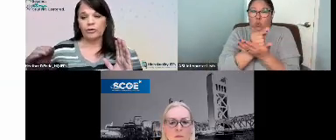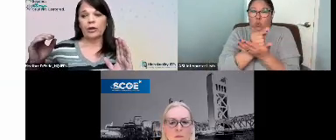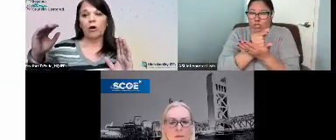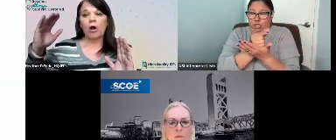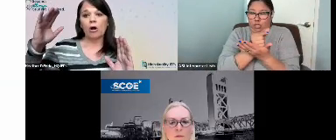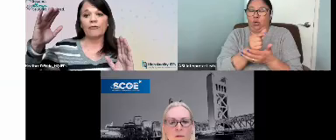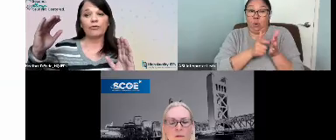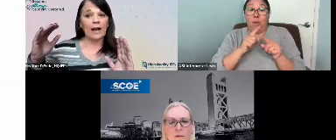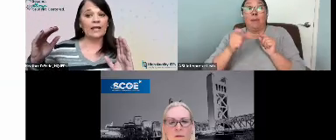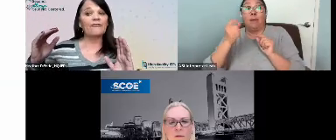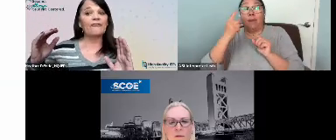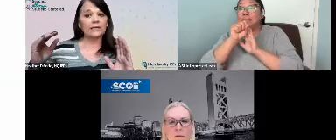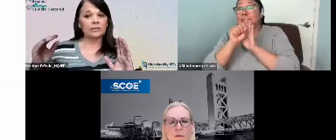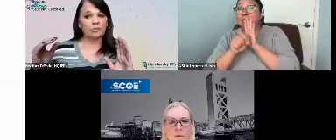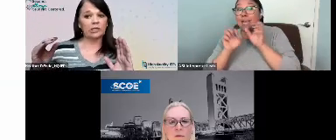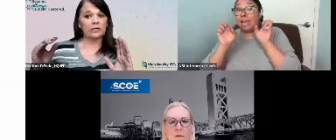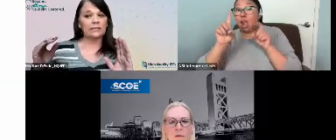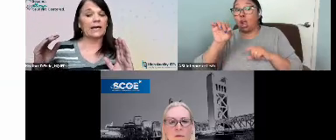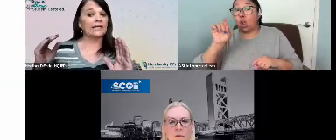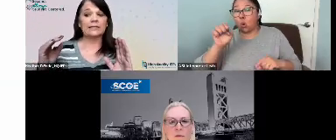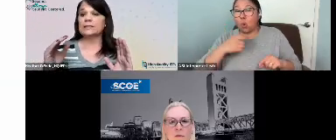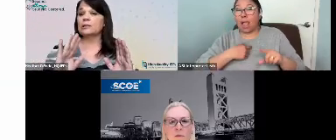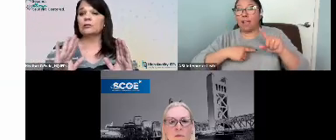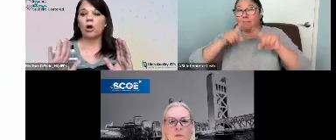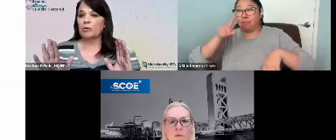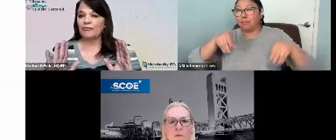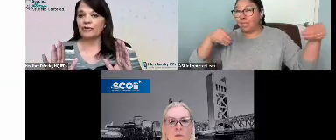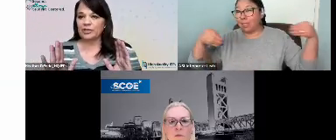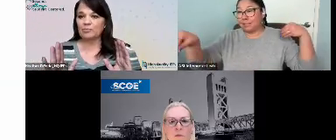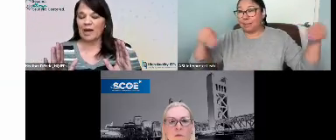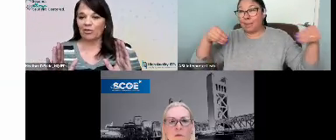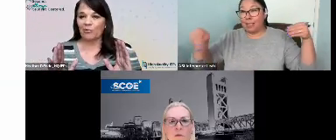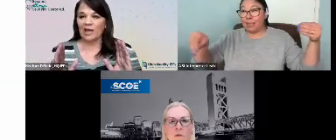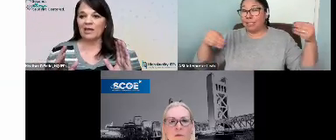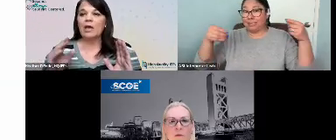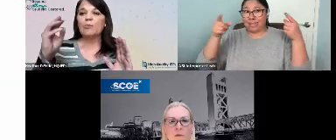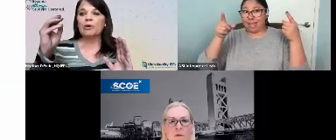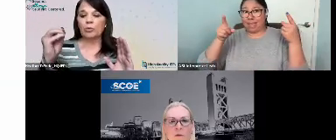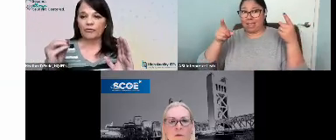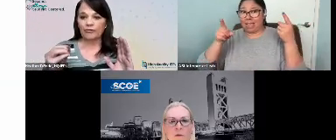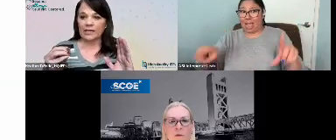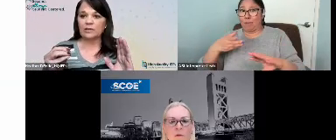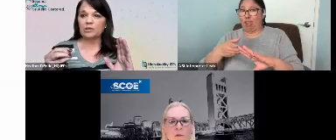code. There are a variety of flexibilities that existed long before this pathway, but there were